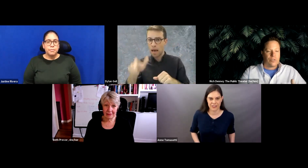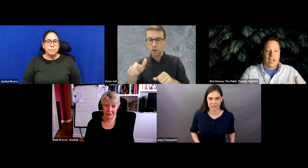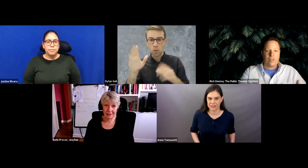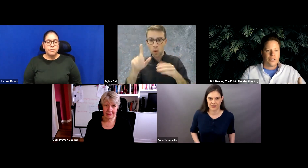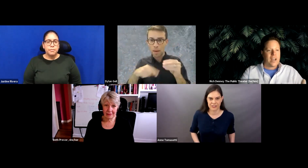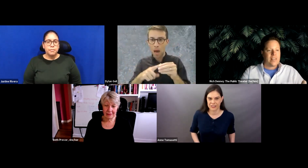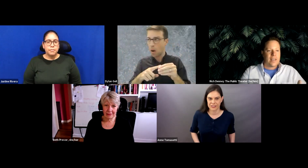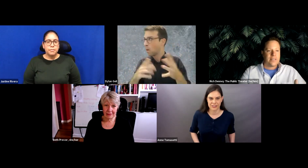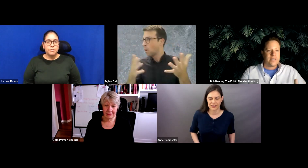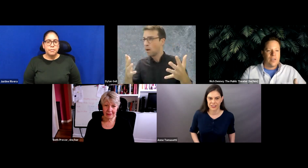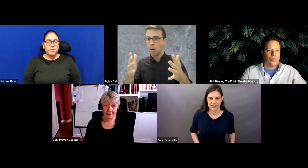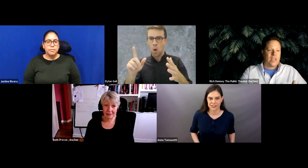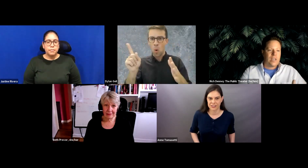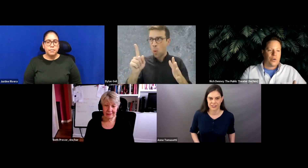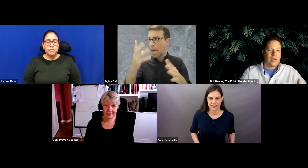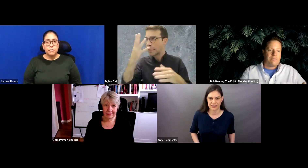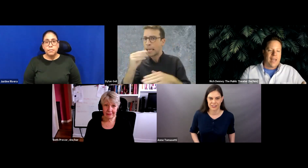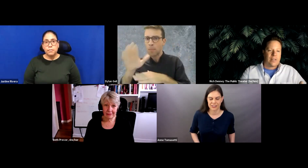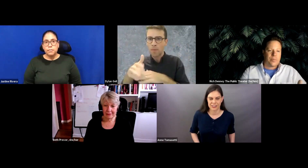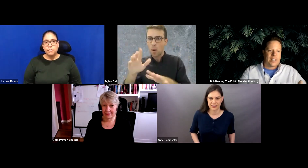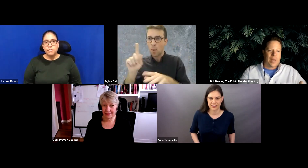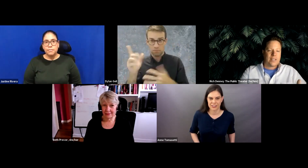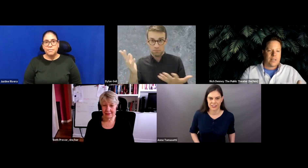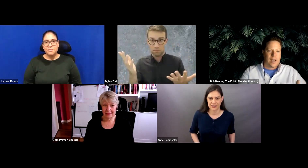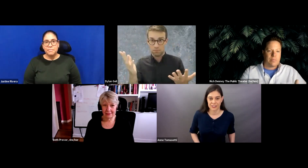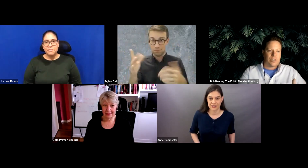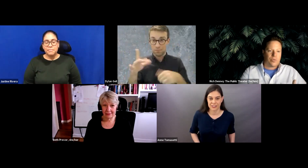hotels or anything else. We were unbound by space and time to do